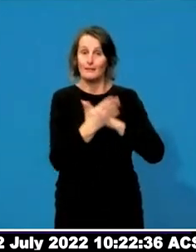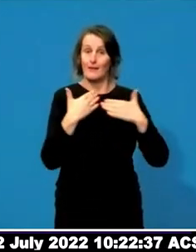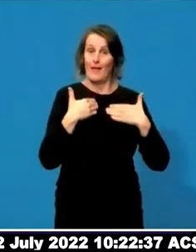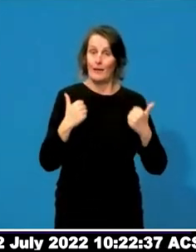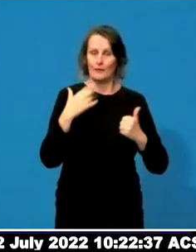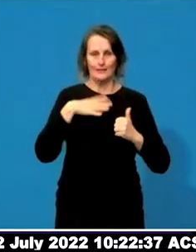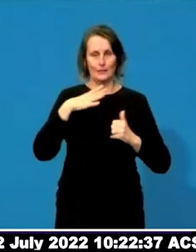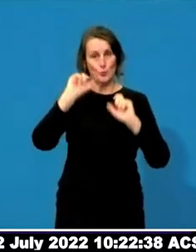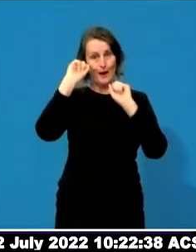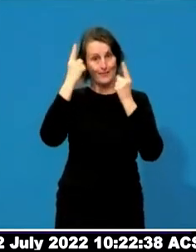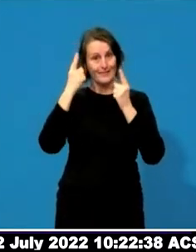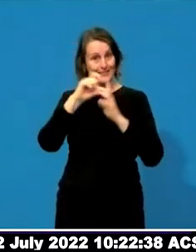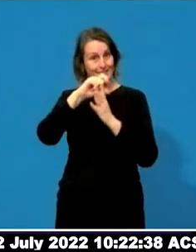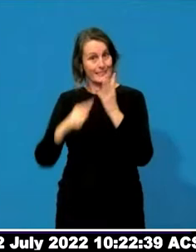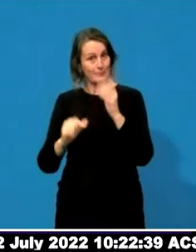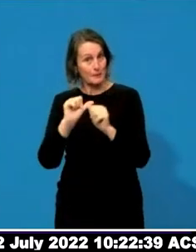Em is nodding. COMMISSIONER McEWIN: Thank you.